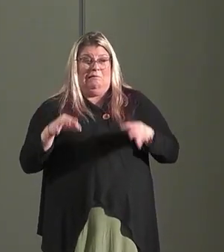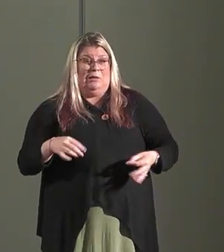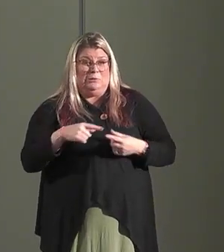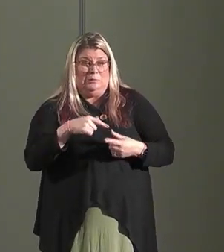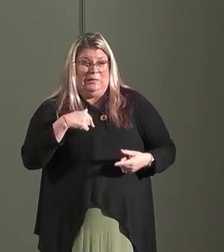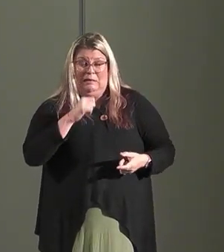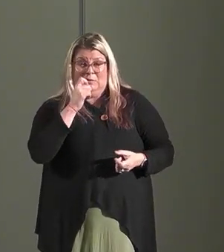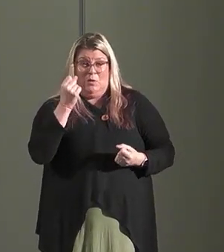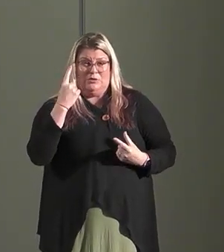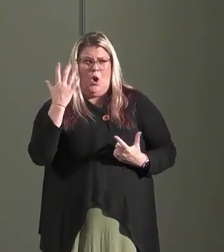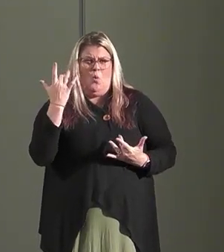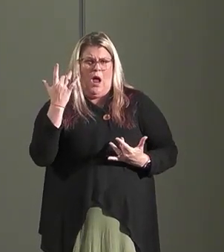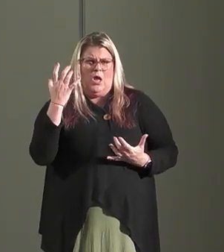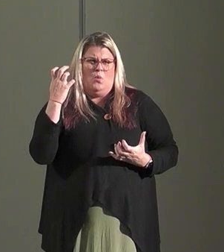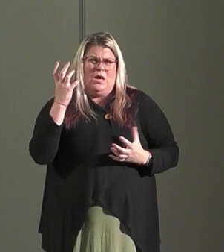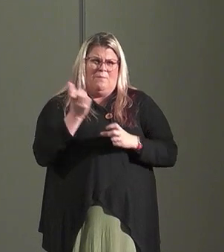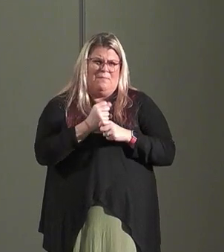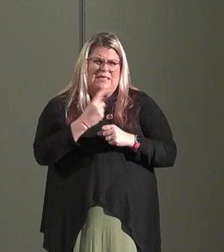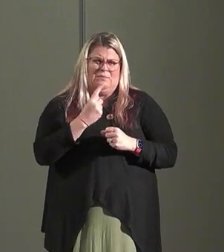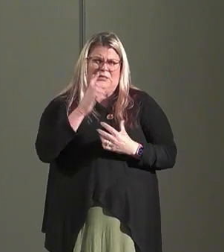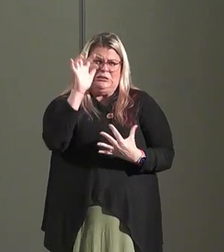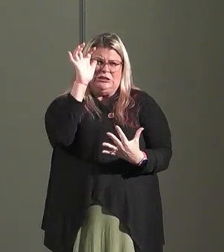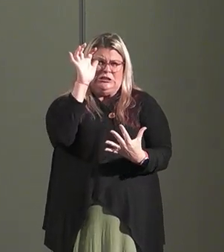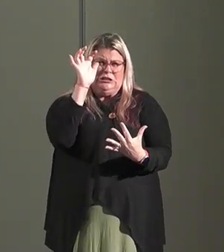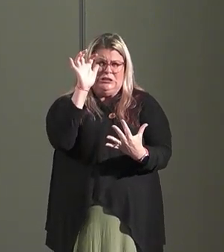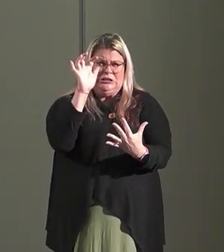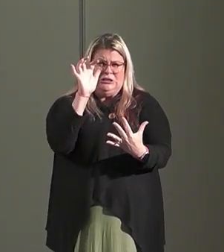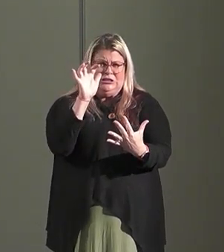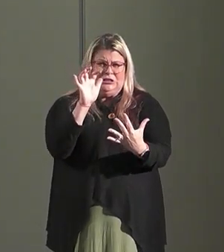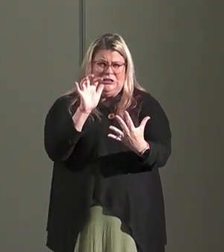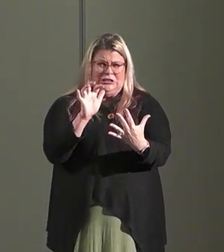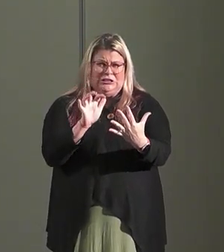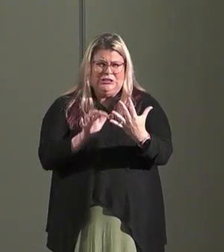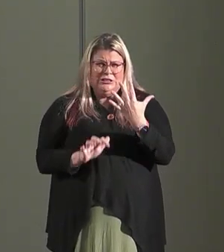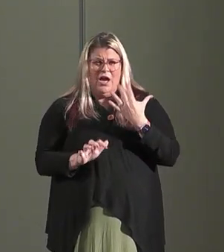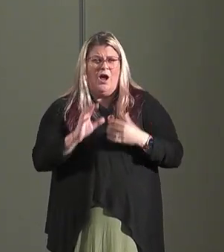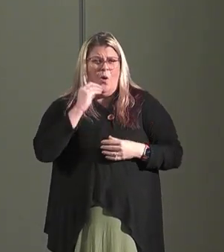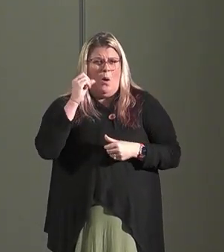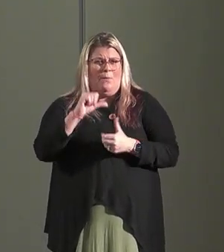want to create something so lengthy in terms of user experience we know that people tend